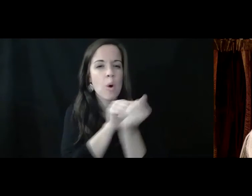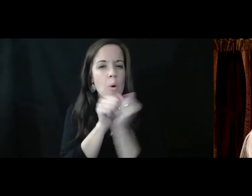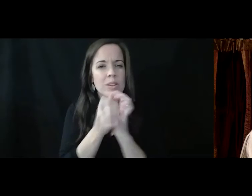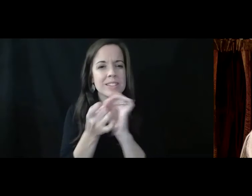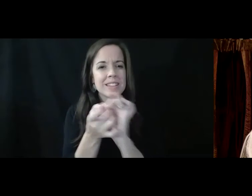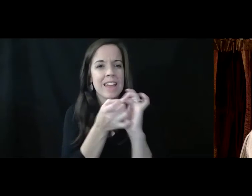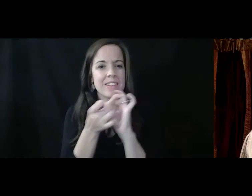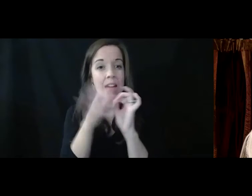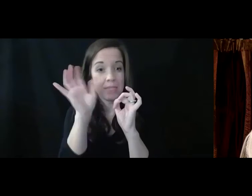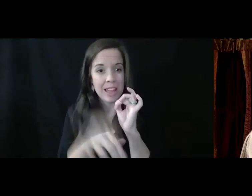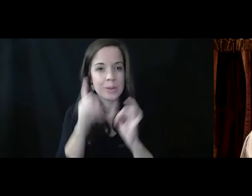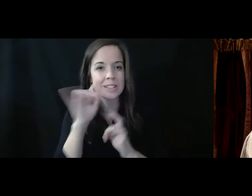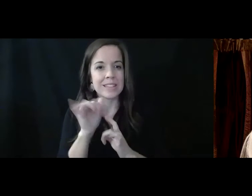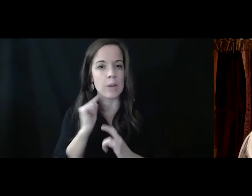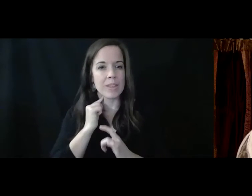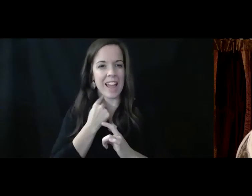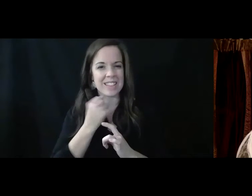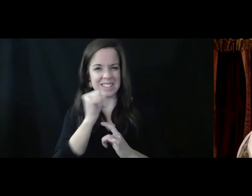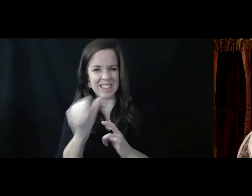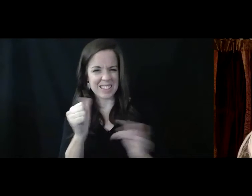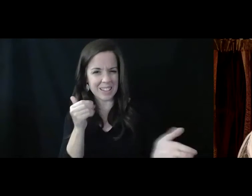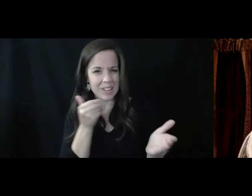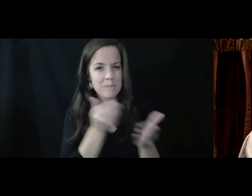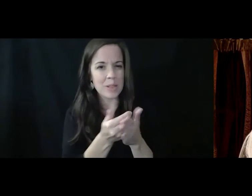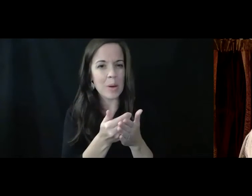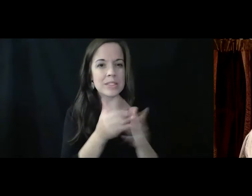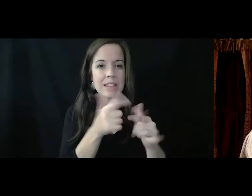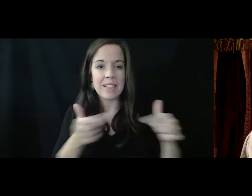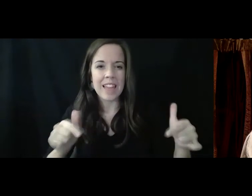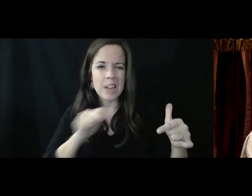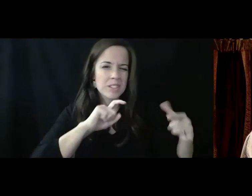when the accent doesn’t even come close // the language gets twisted // the tongue gets